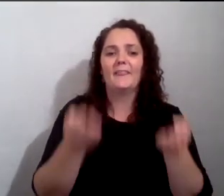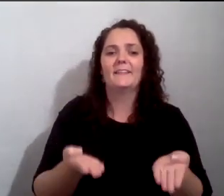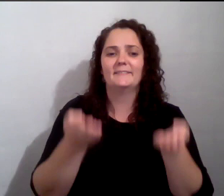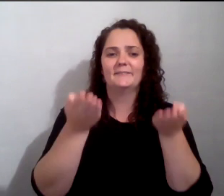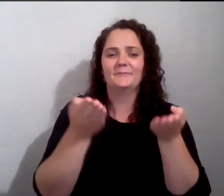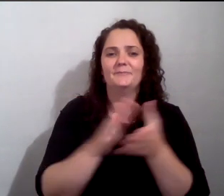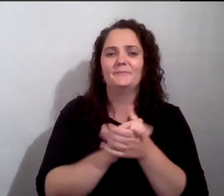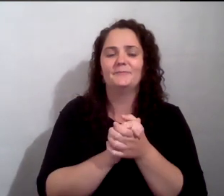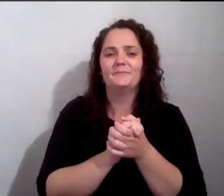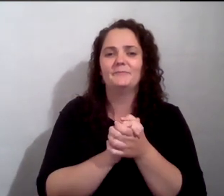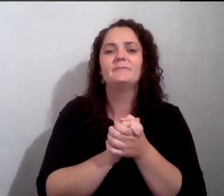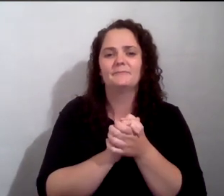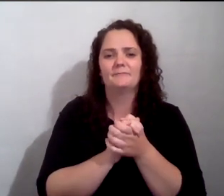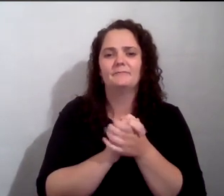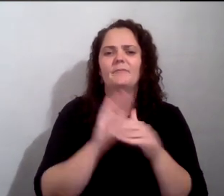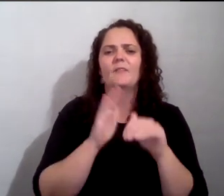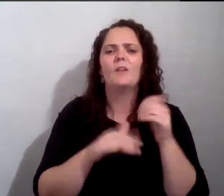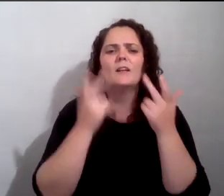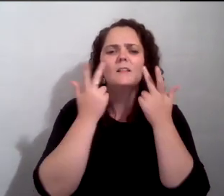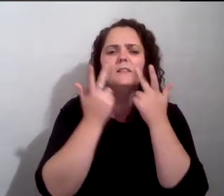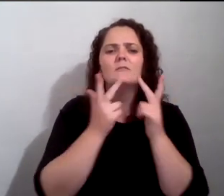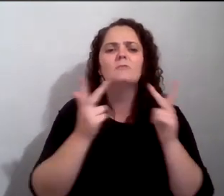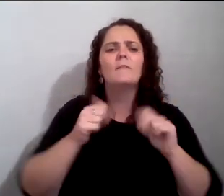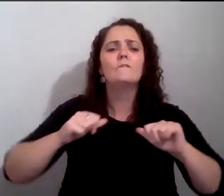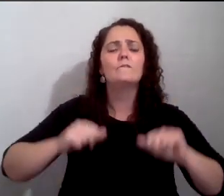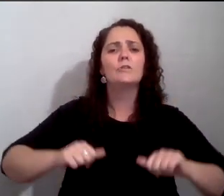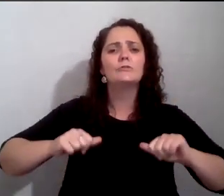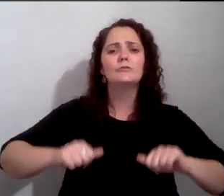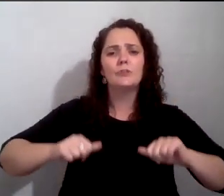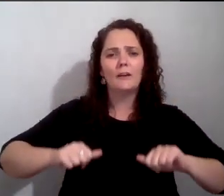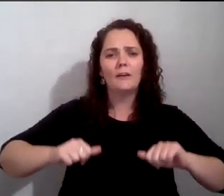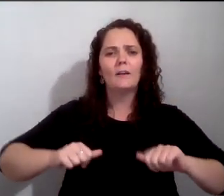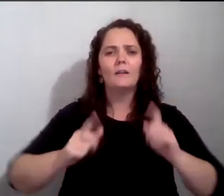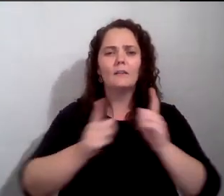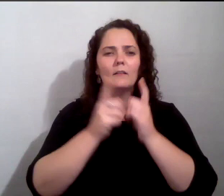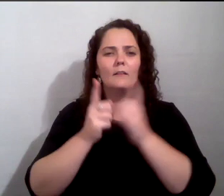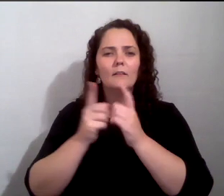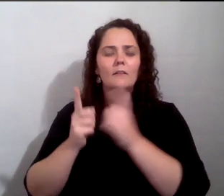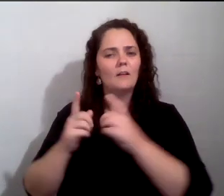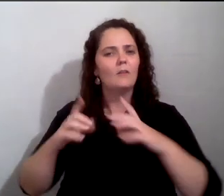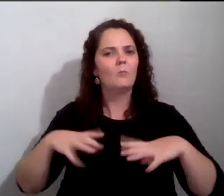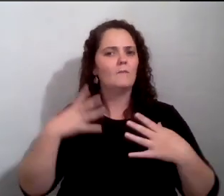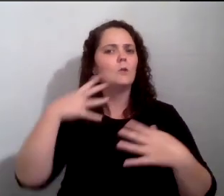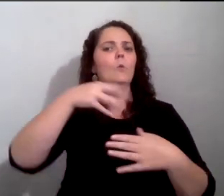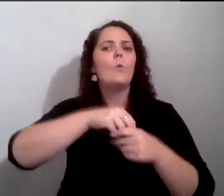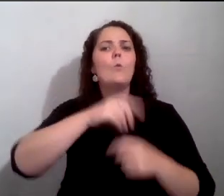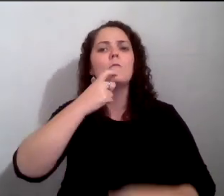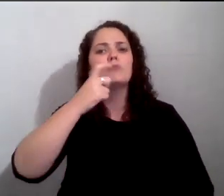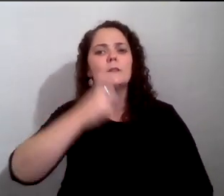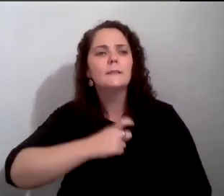also points to the stories of decorative arts and furniture within these displays and museum displays.